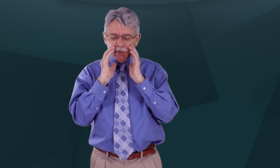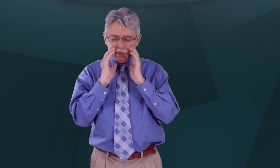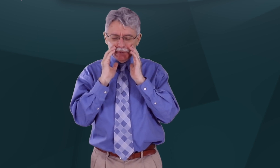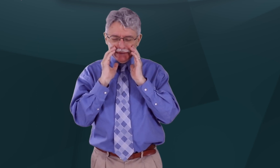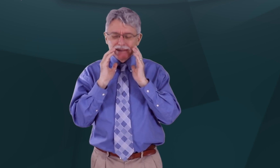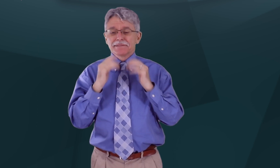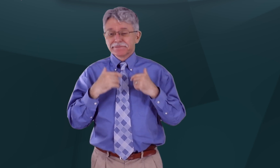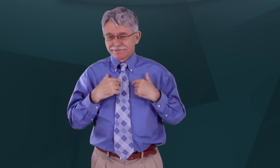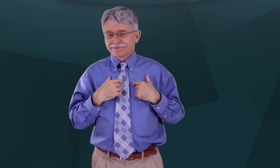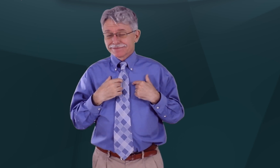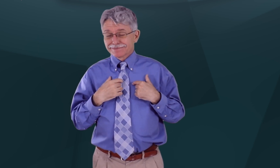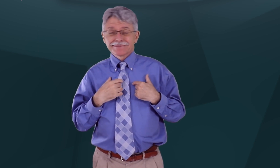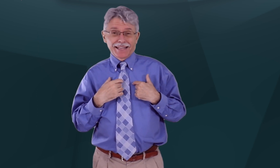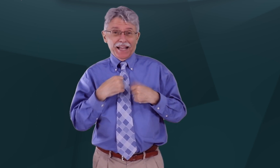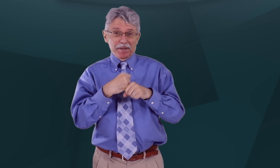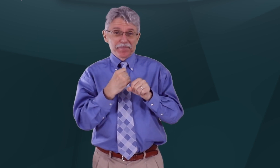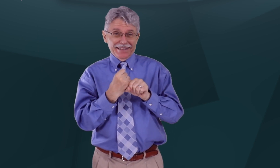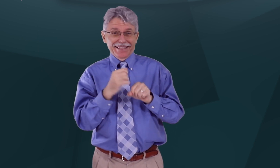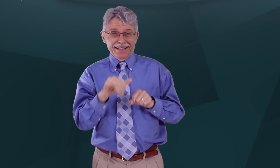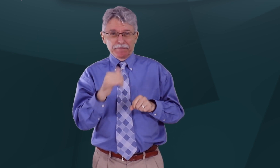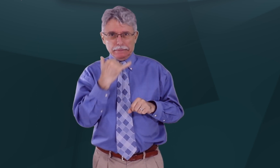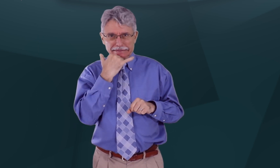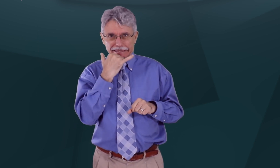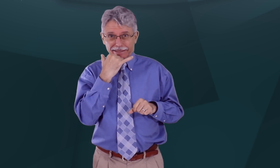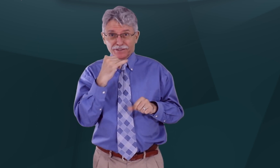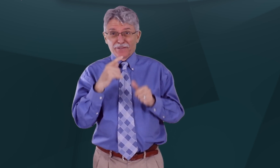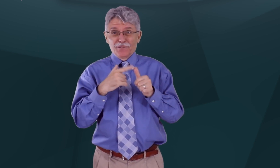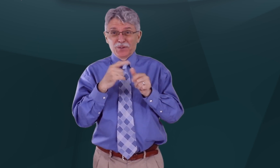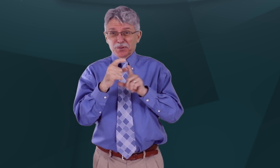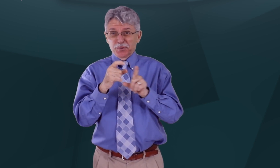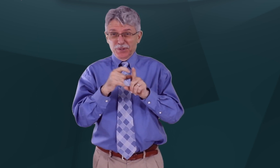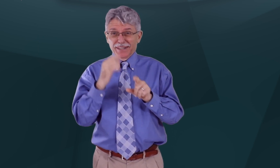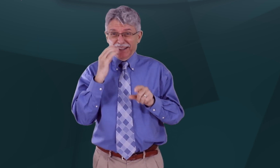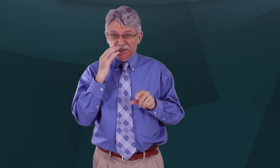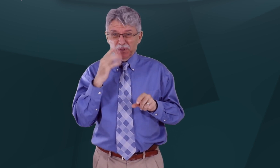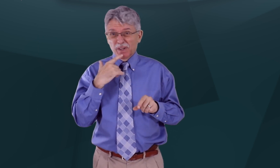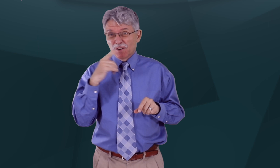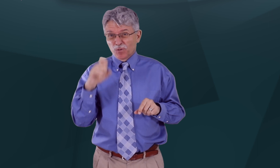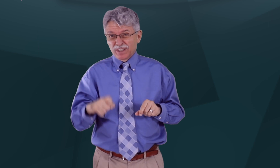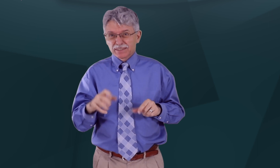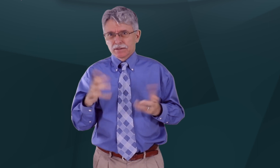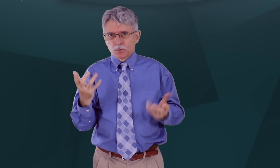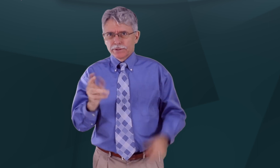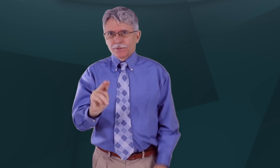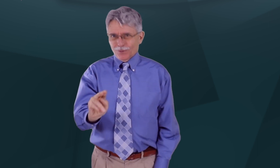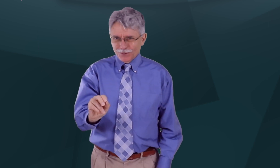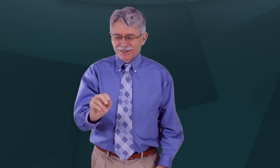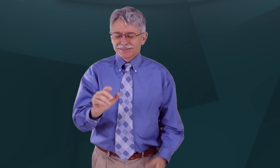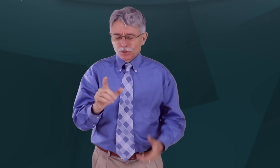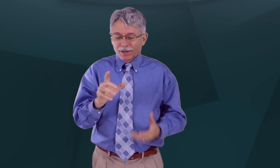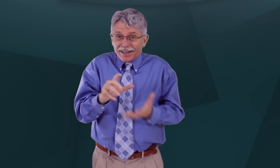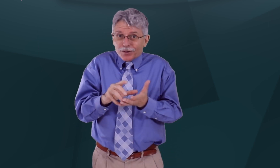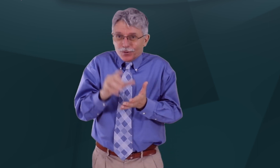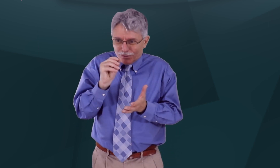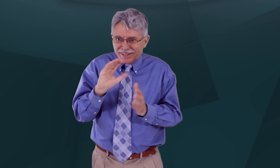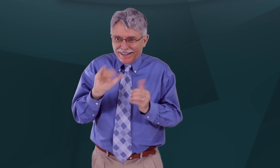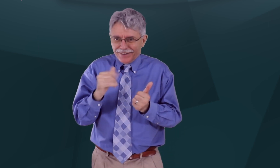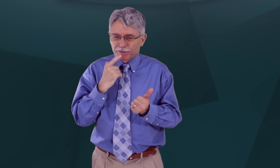And I had to recognize I had made that mistake because that was my word that I was best